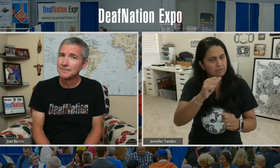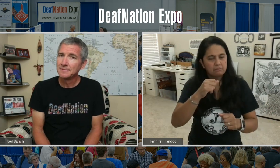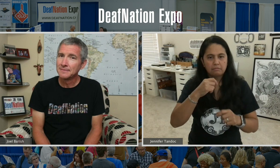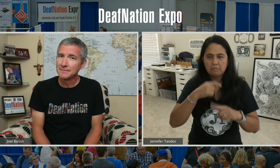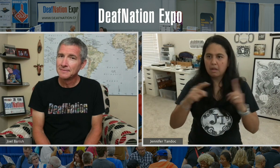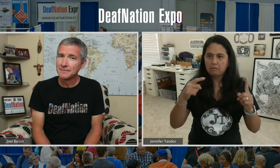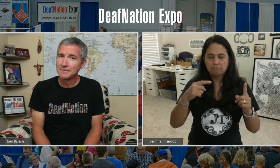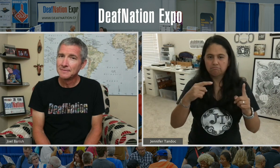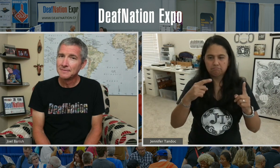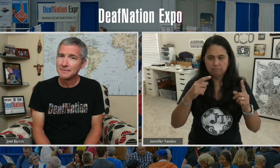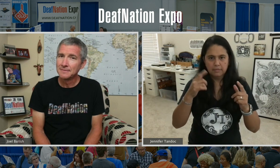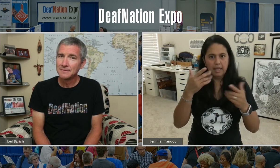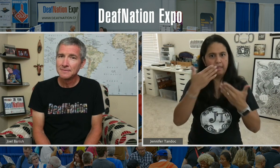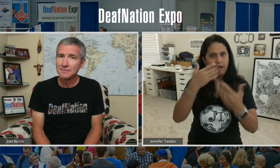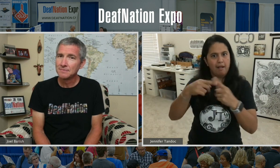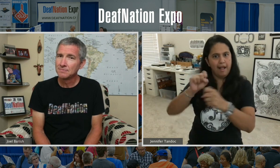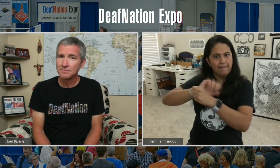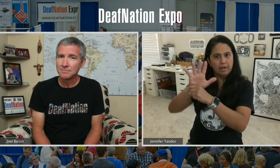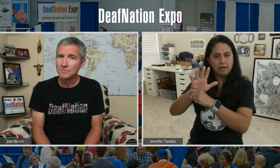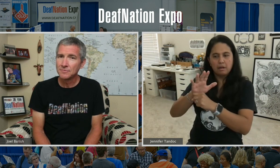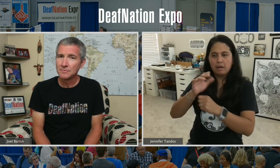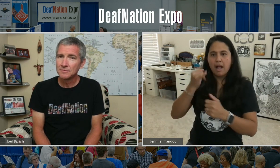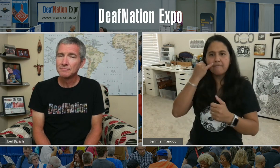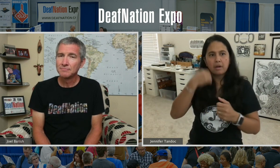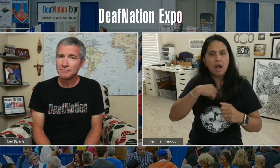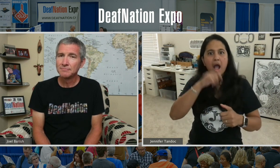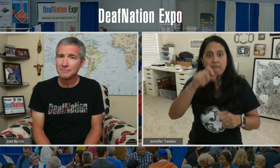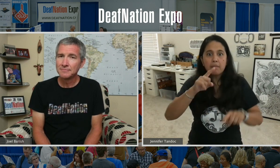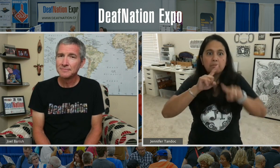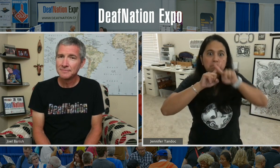That’s interesting, but thanks to coronavirus